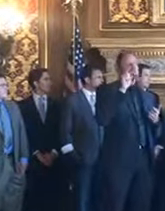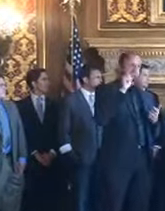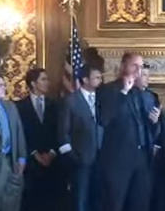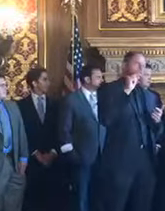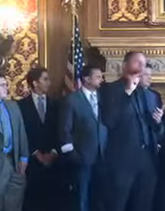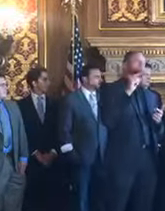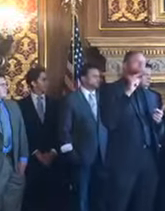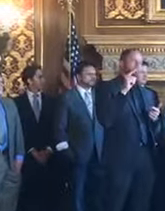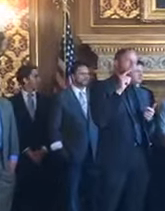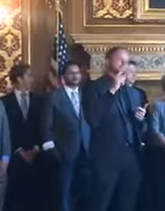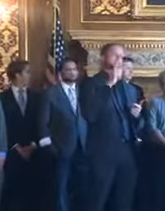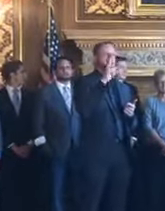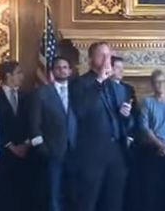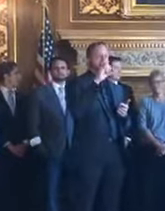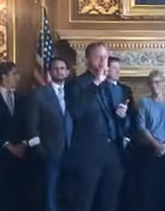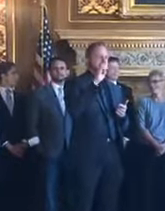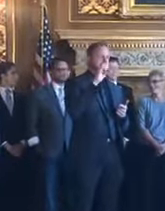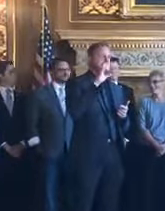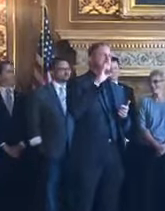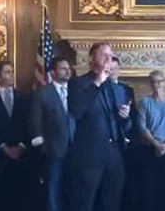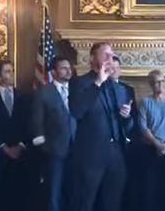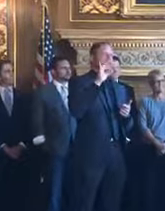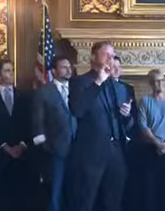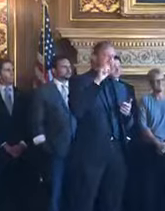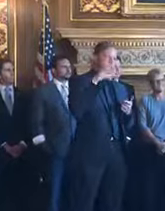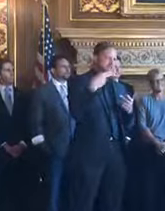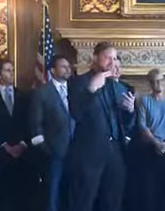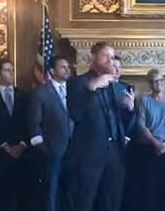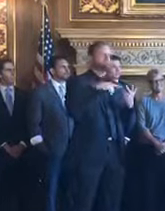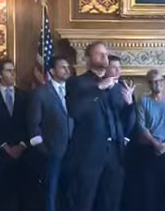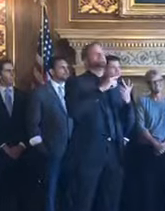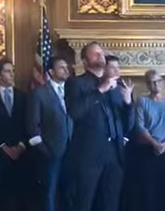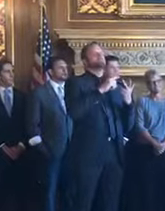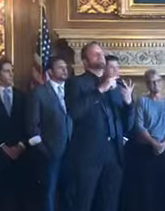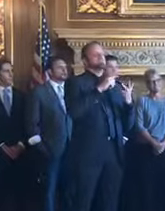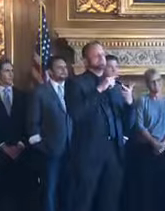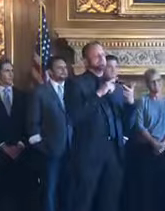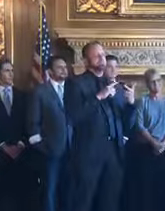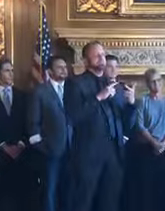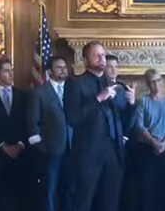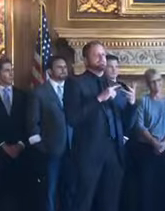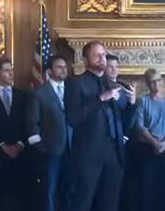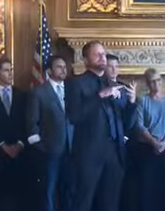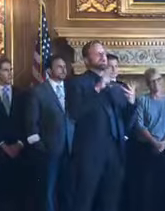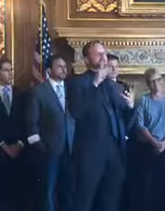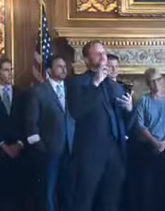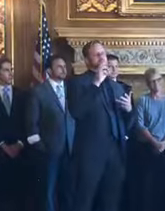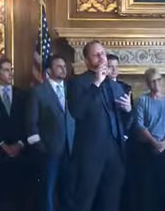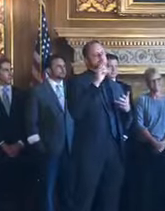So I want to thank them very much for their support and all the many others that are signed onto the bill who would like to be here with us.